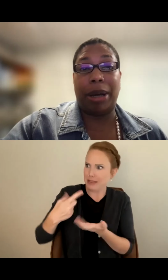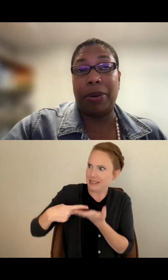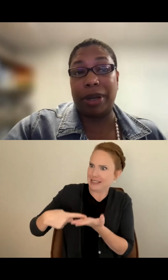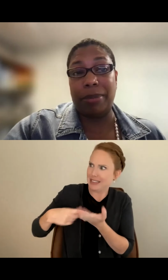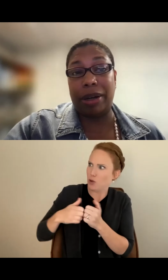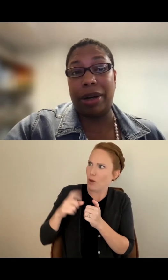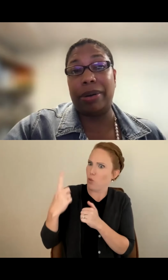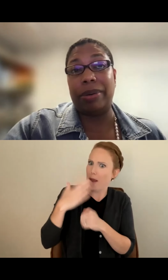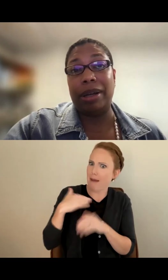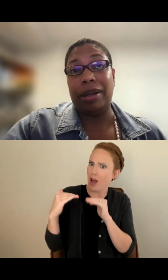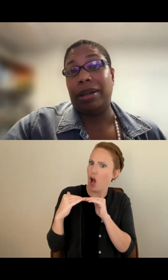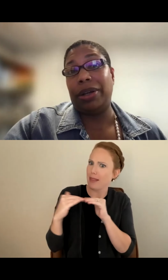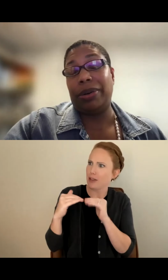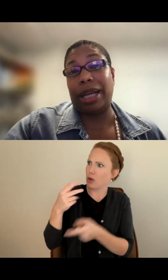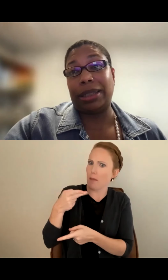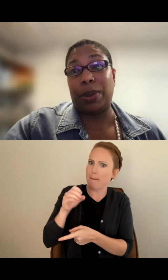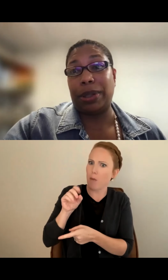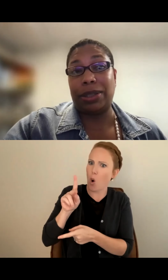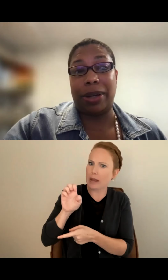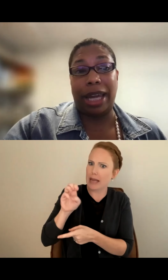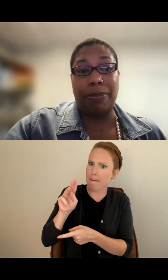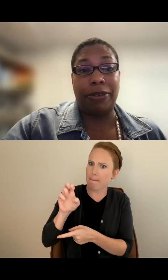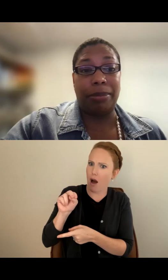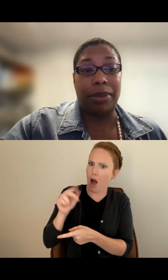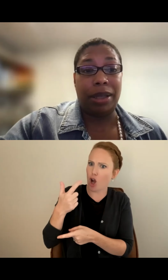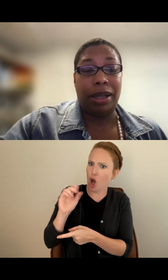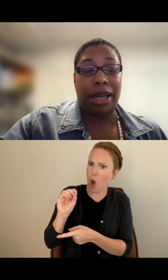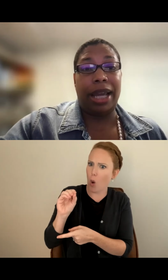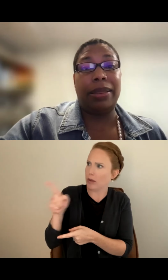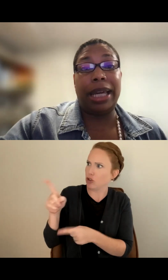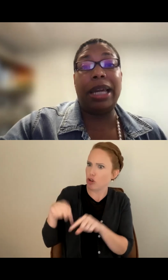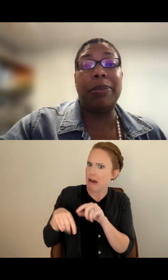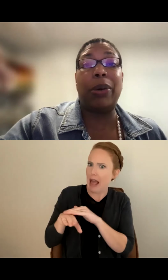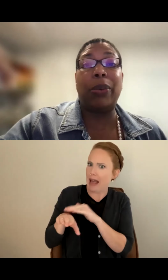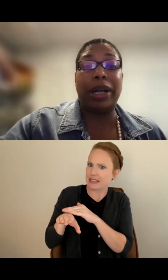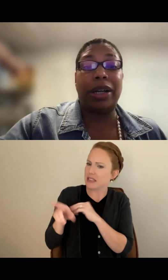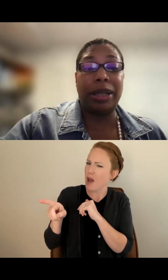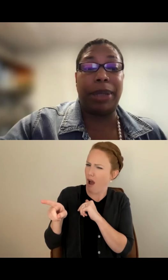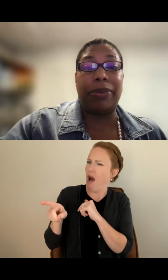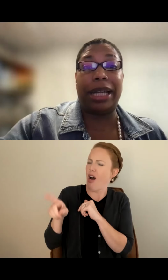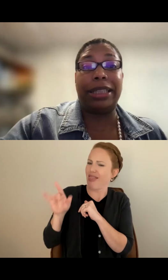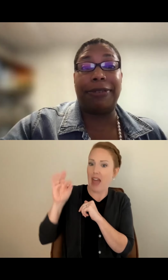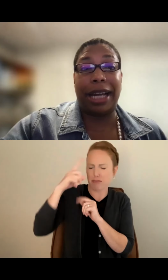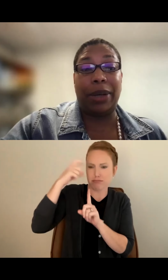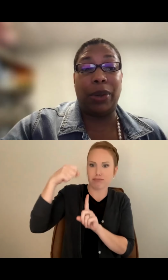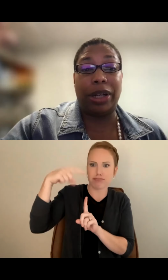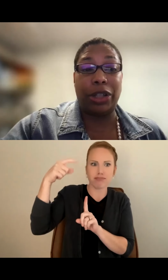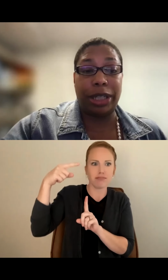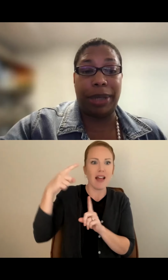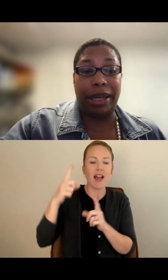about Pokemon-Go. That is where this all came from. Thinking about what could be, right, defining what could be.